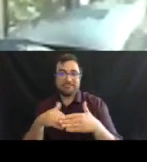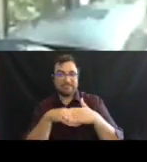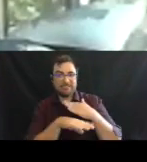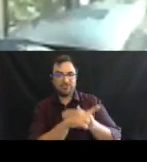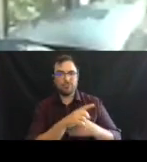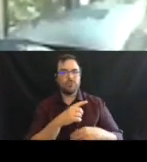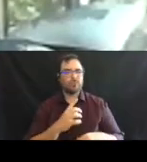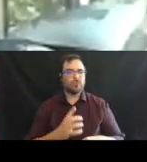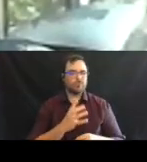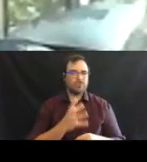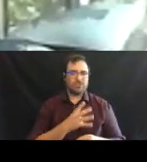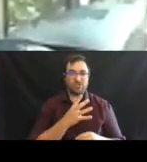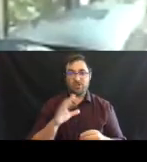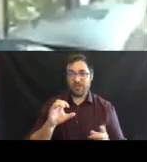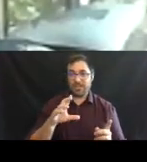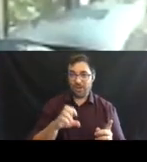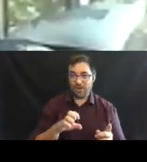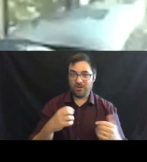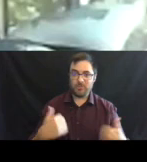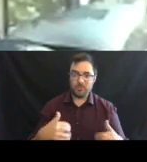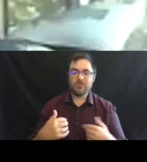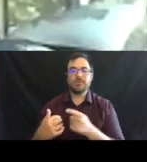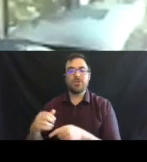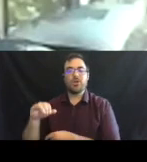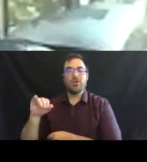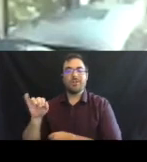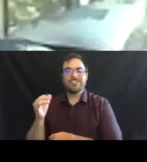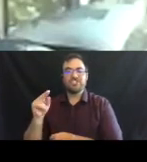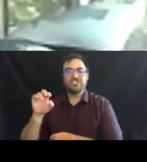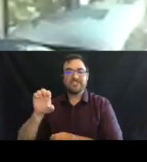Jeannie is one of our lost to follow-up prevention specialists along with Susan Petroni